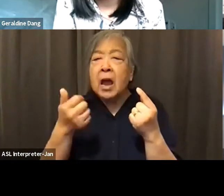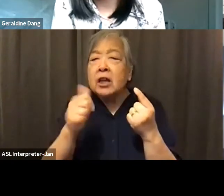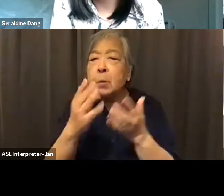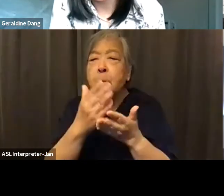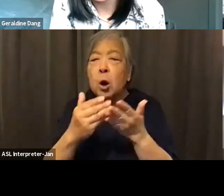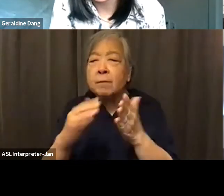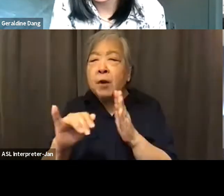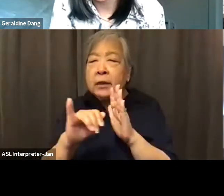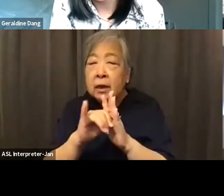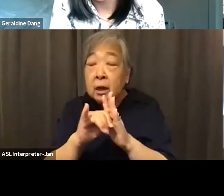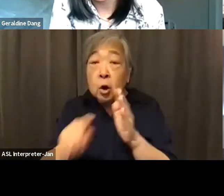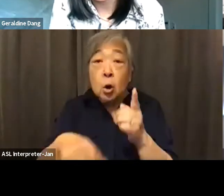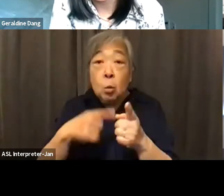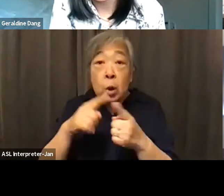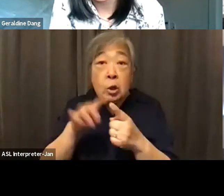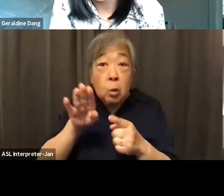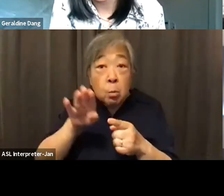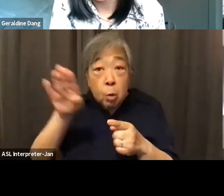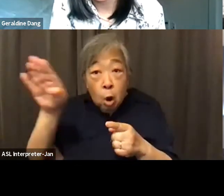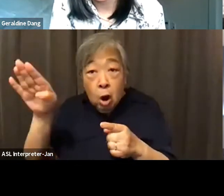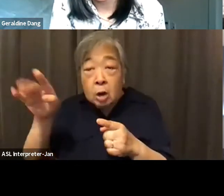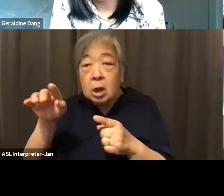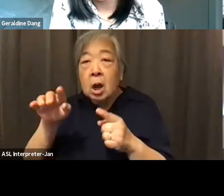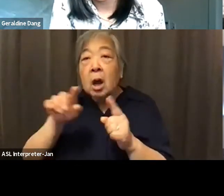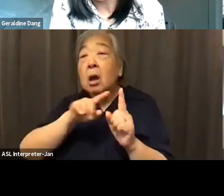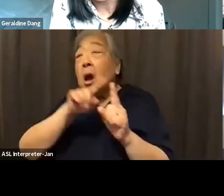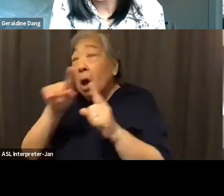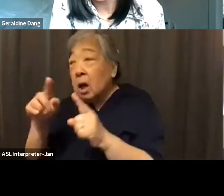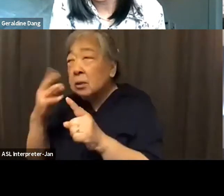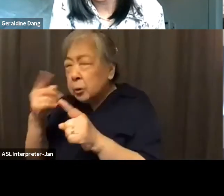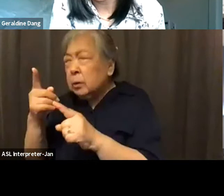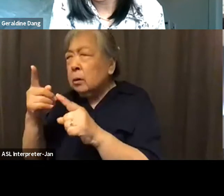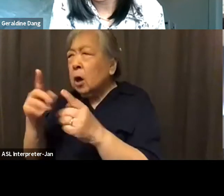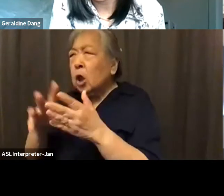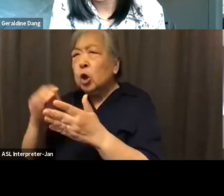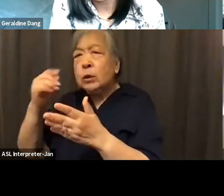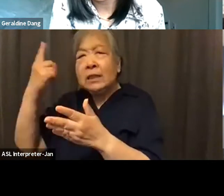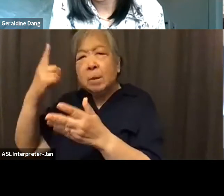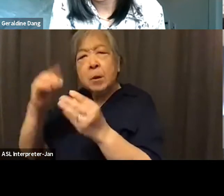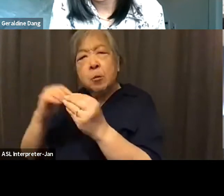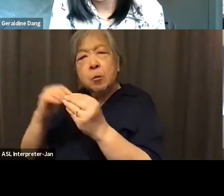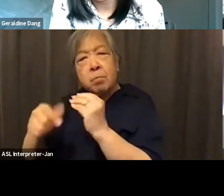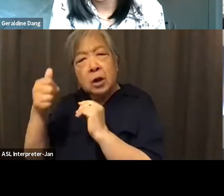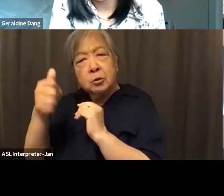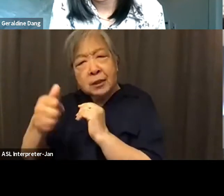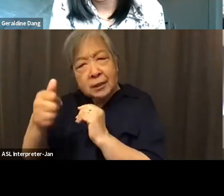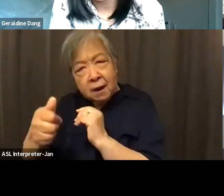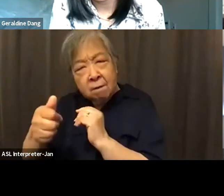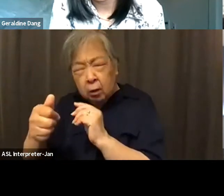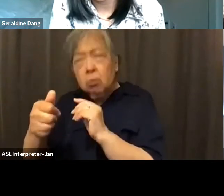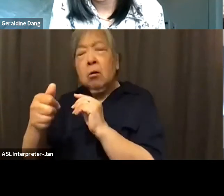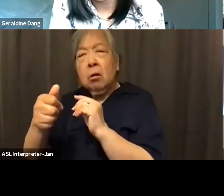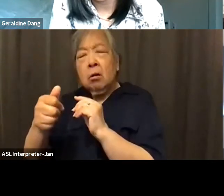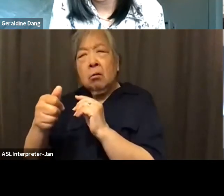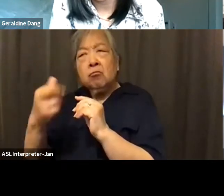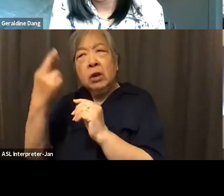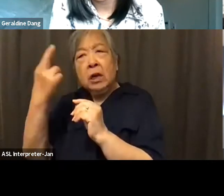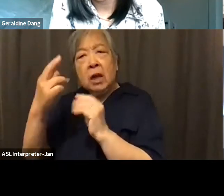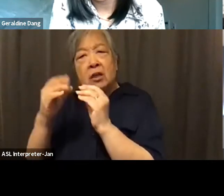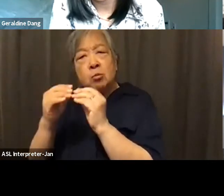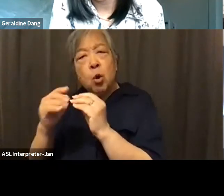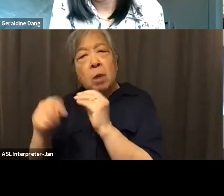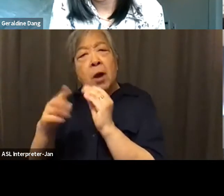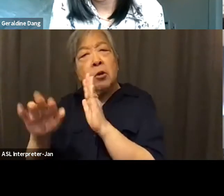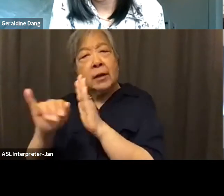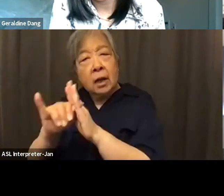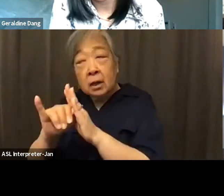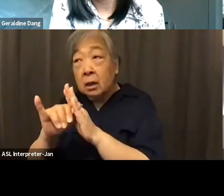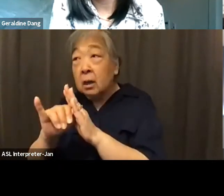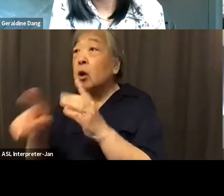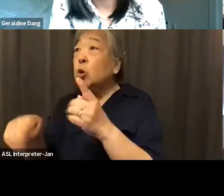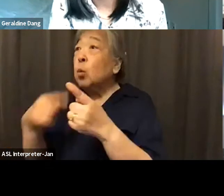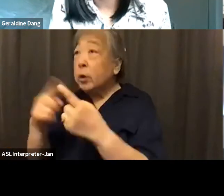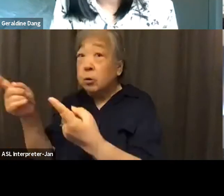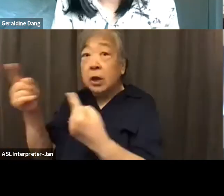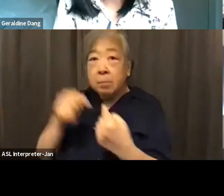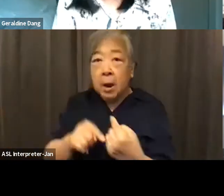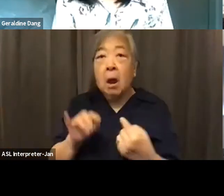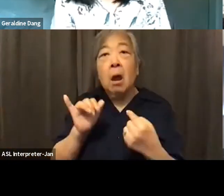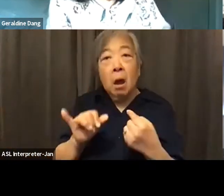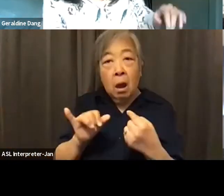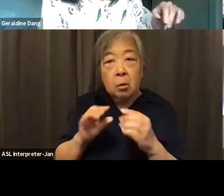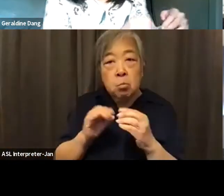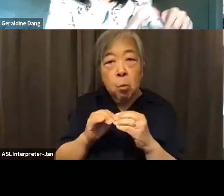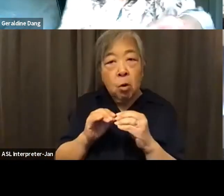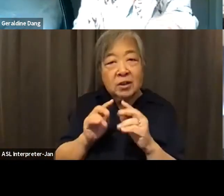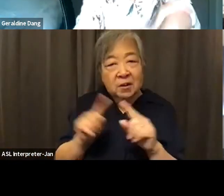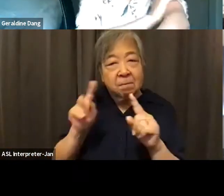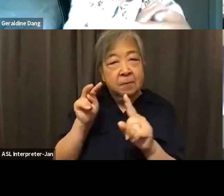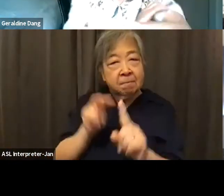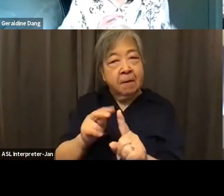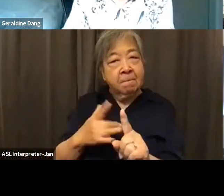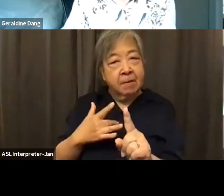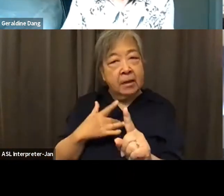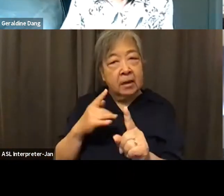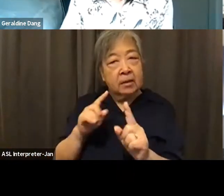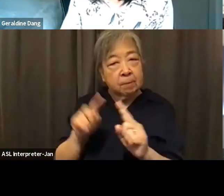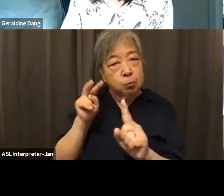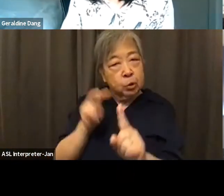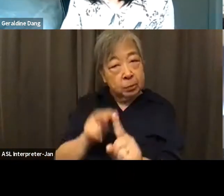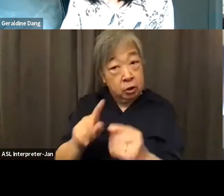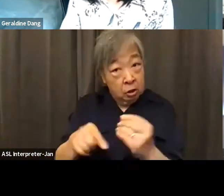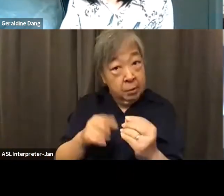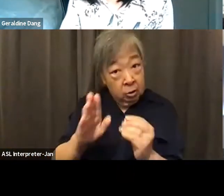you were abroad and came back with something different after your travels?